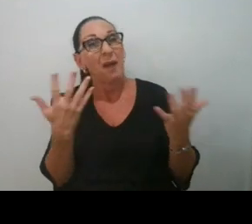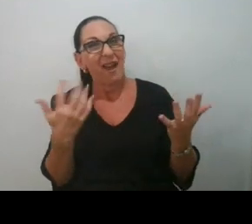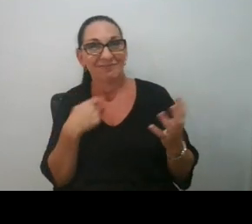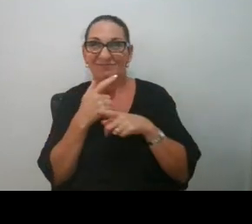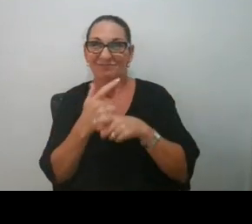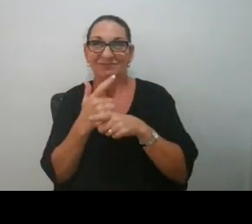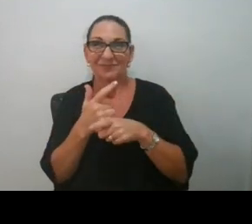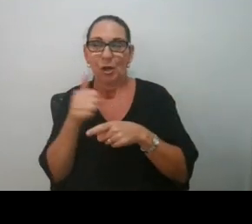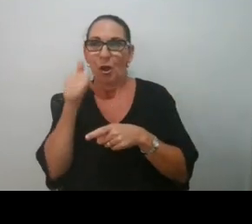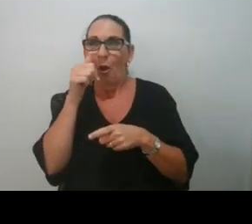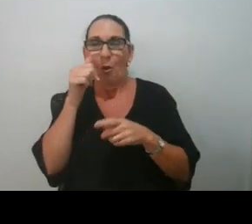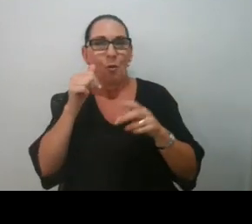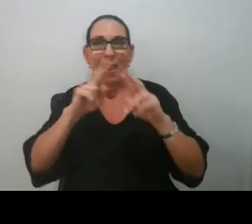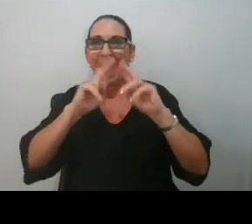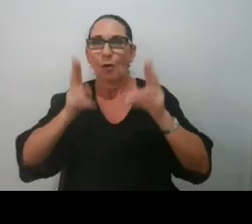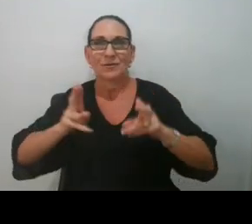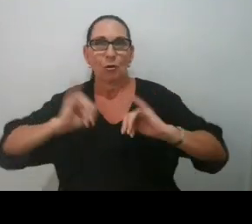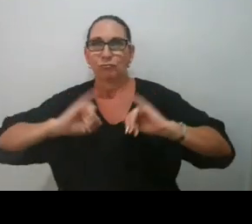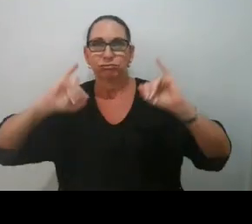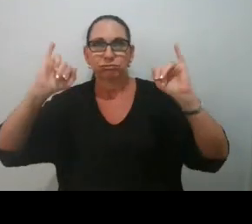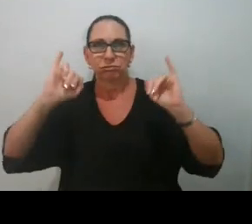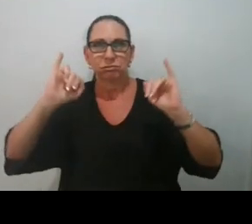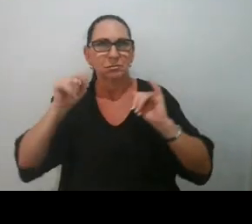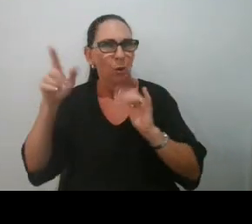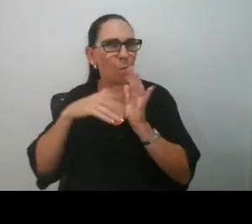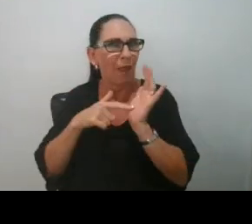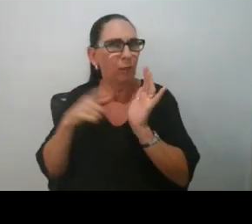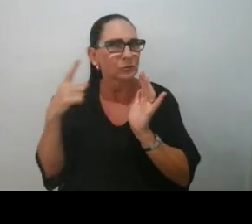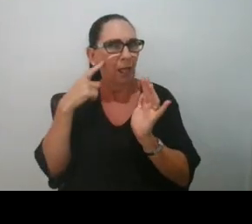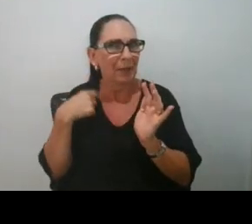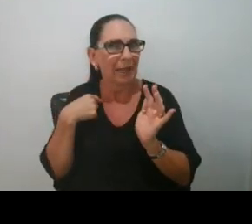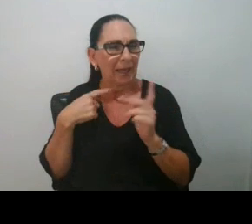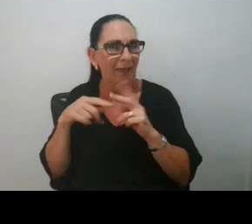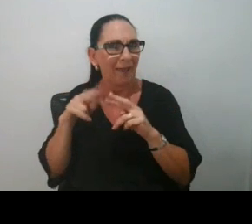and I'm sure will will correct me if I'm wrong um that there has been some flexibility taken